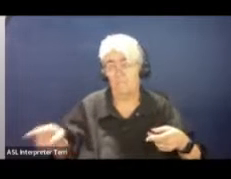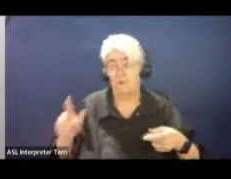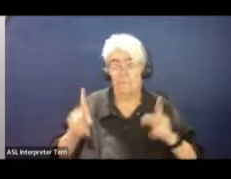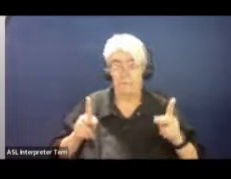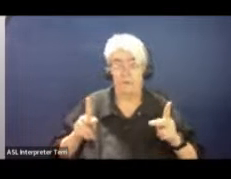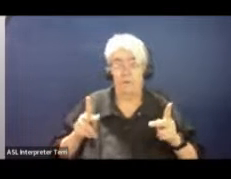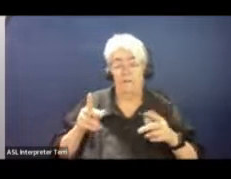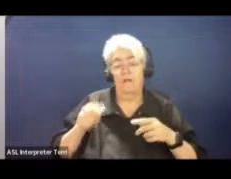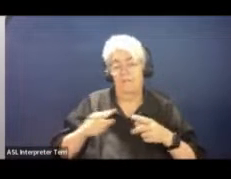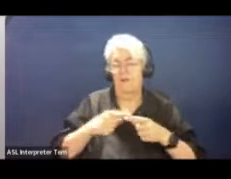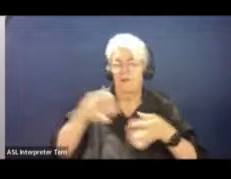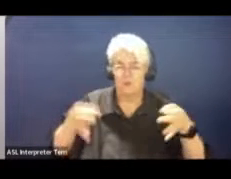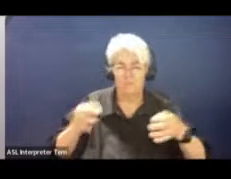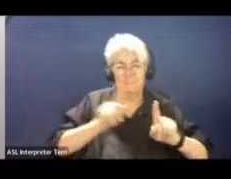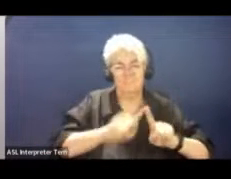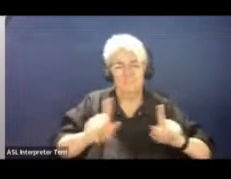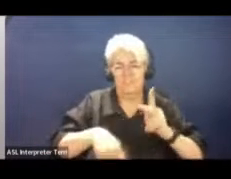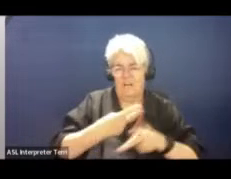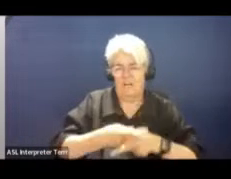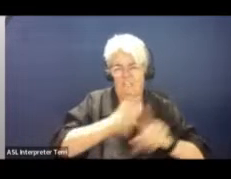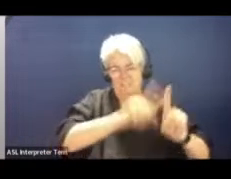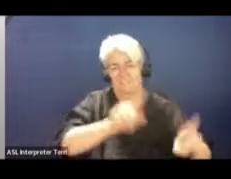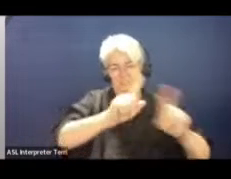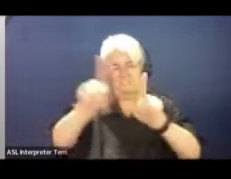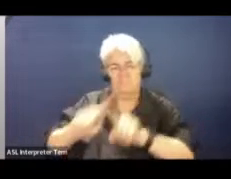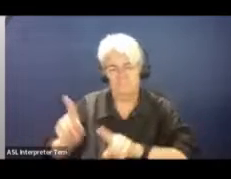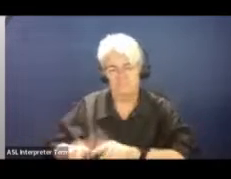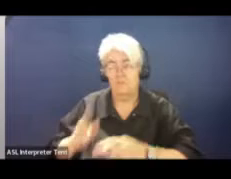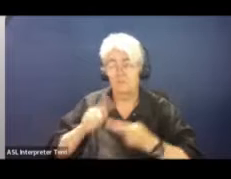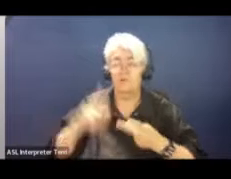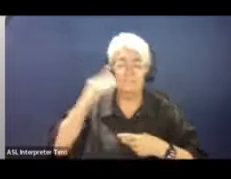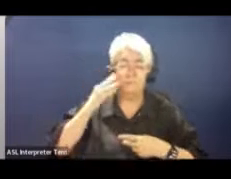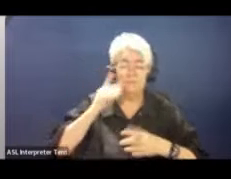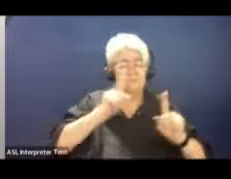many different experiences, therefore many different ways that I adjust my approach to be